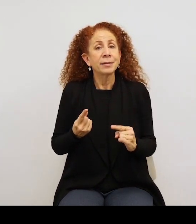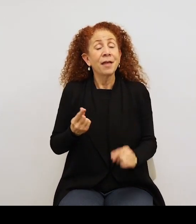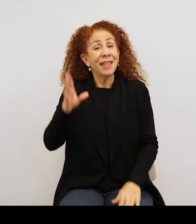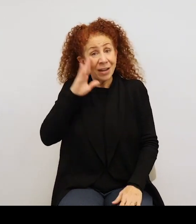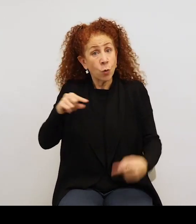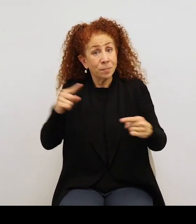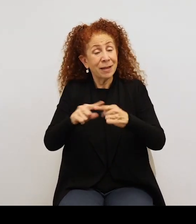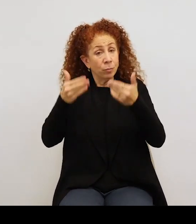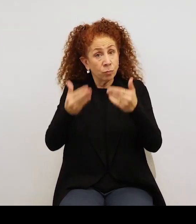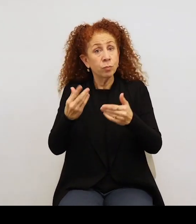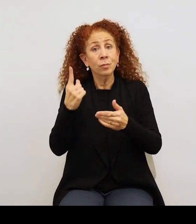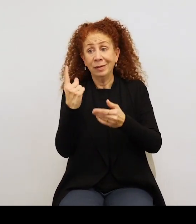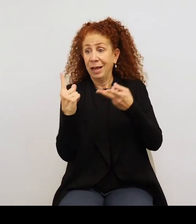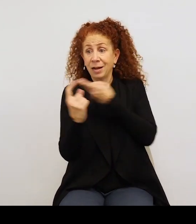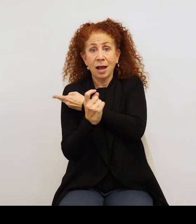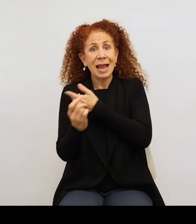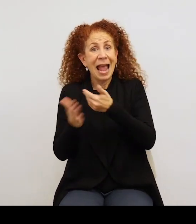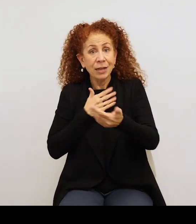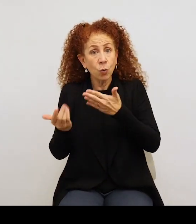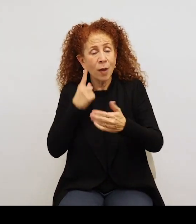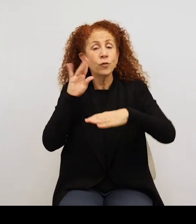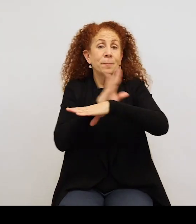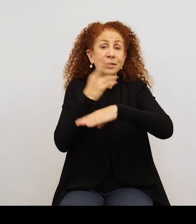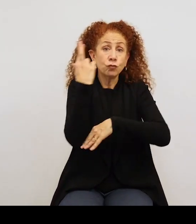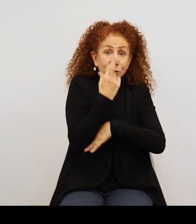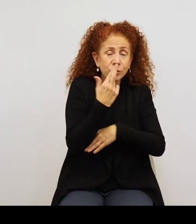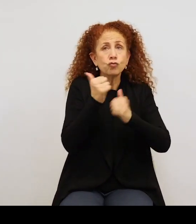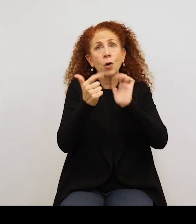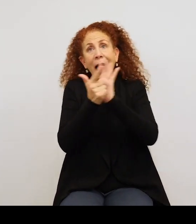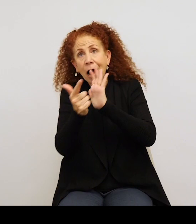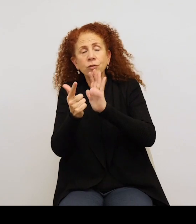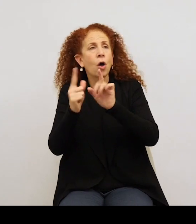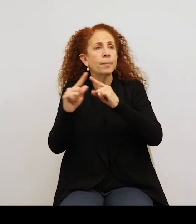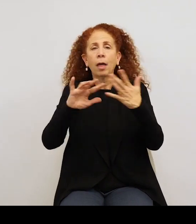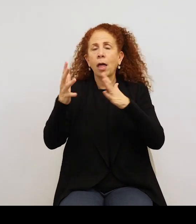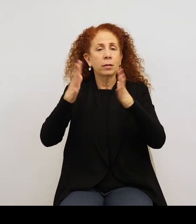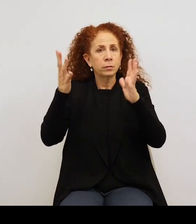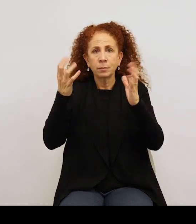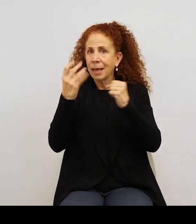anyway for business reasons. And they tried to outlaw it, but this will take in a number of years.